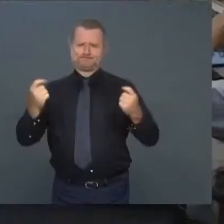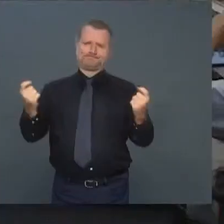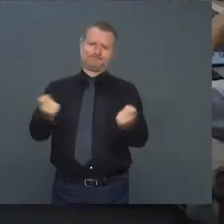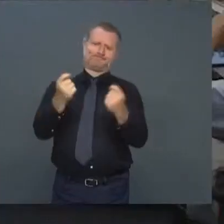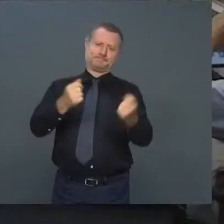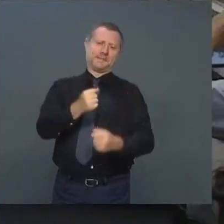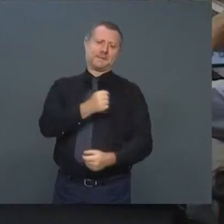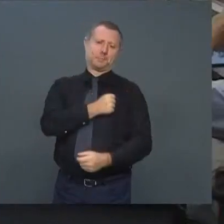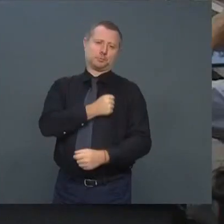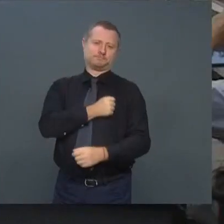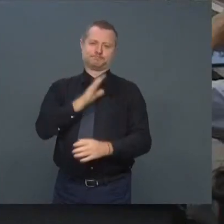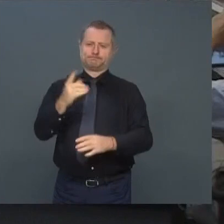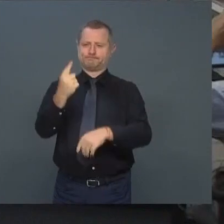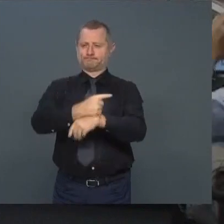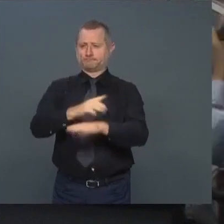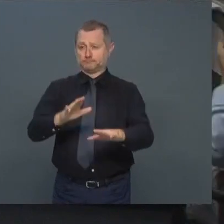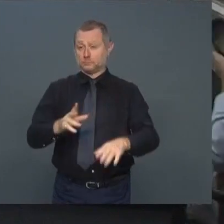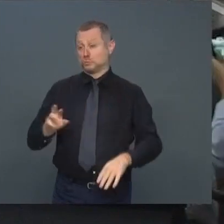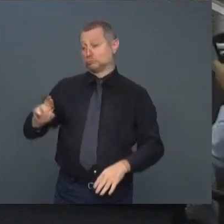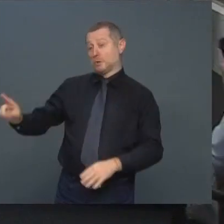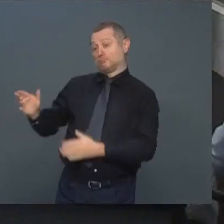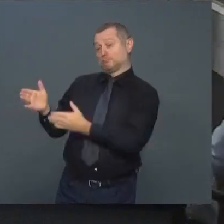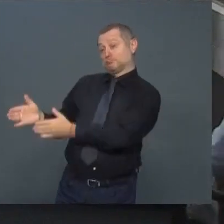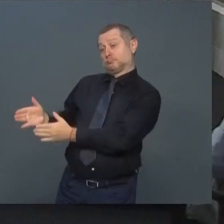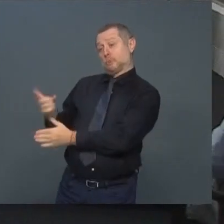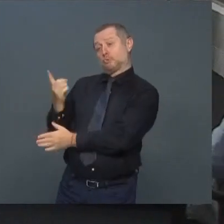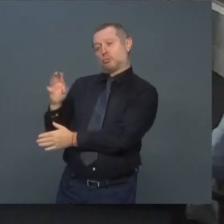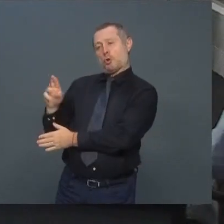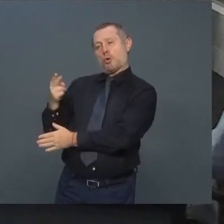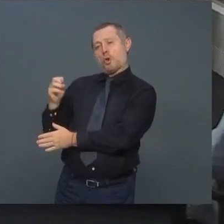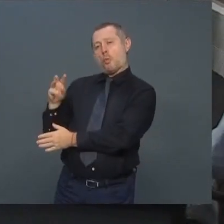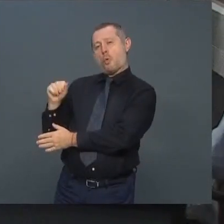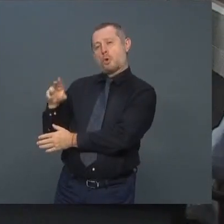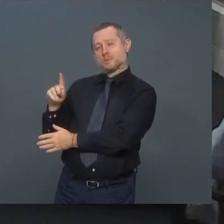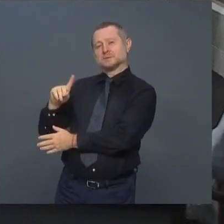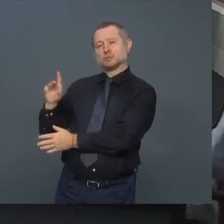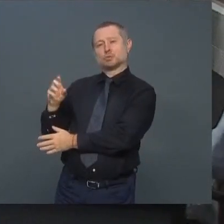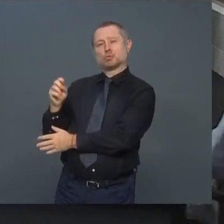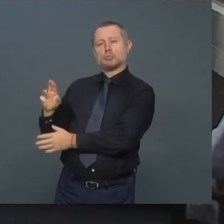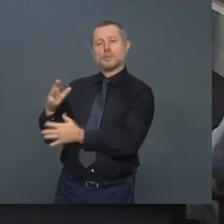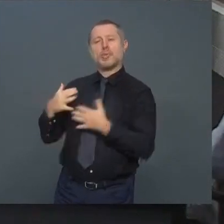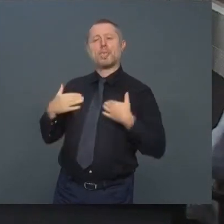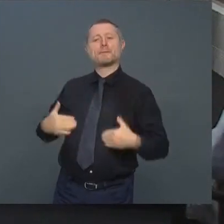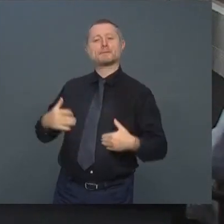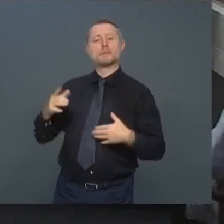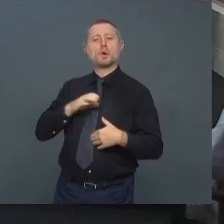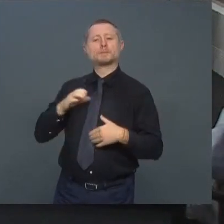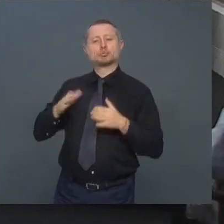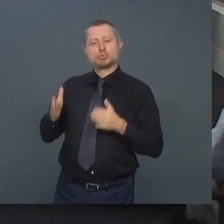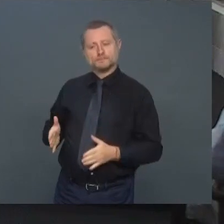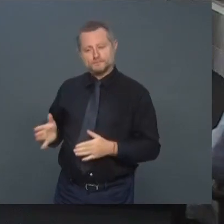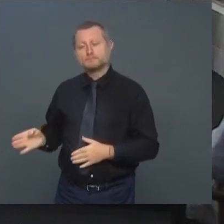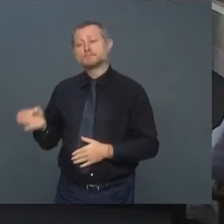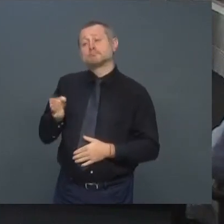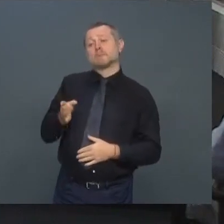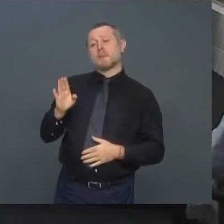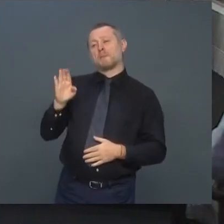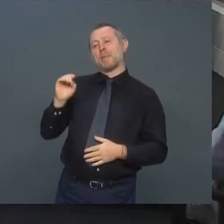KIPPUR YESTERDAY A GOOD DAY. WE WISH THEM HAPPY HOLIDAY.